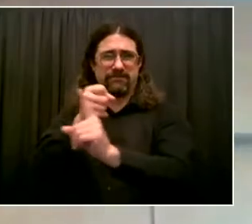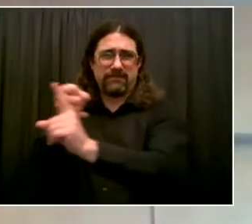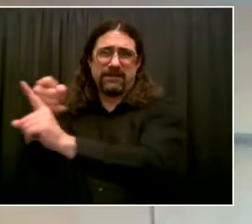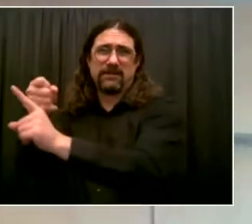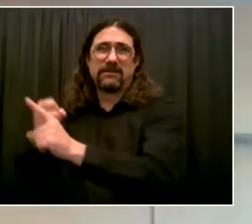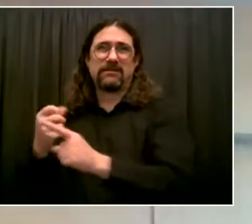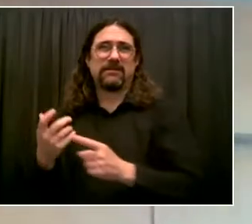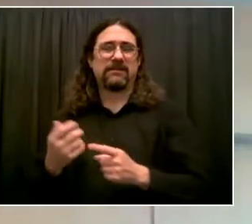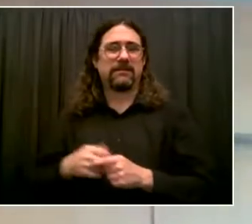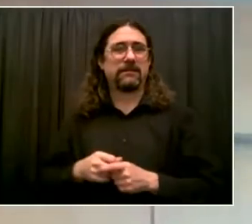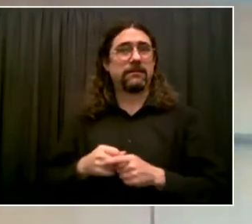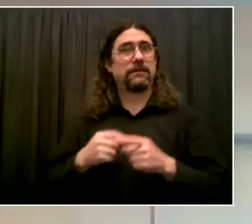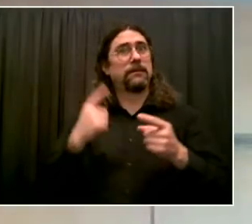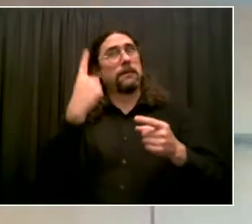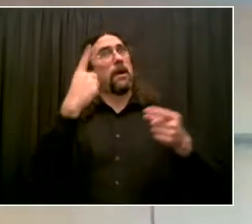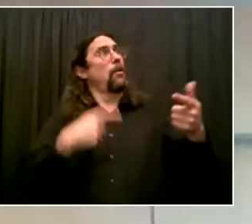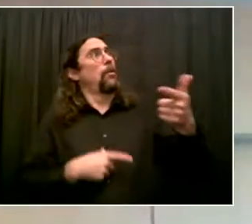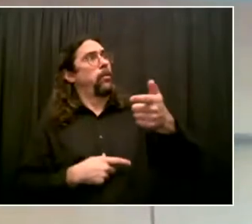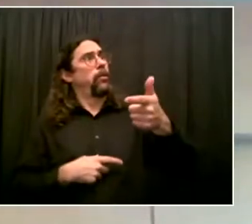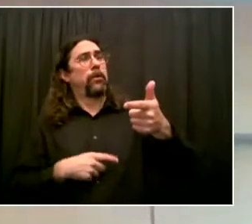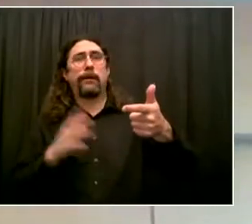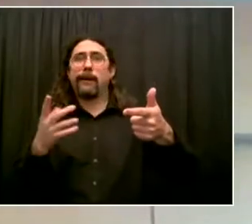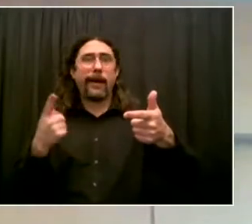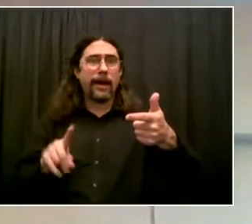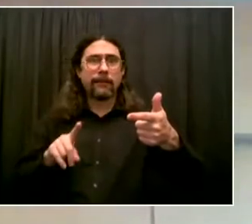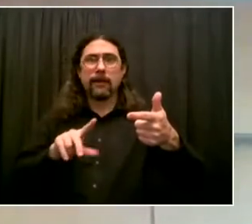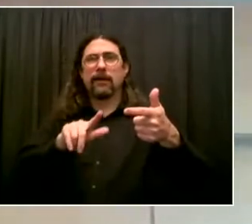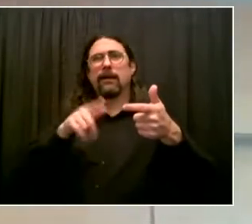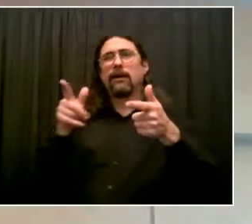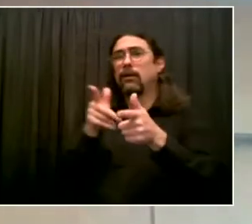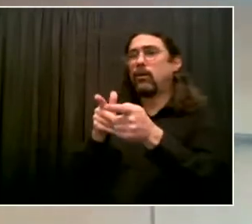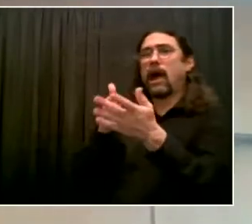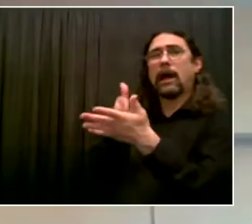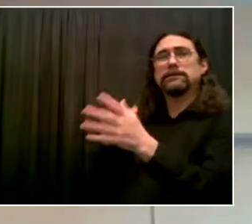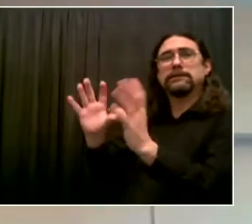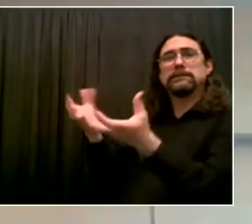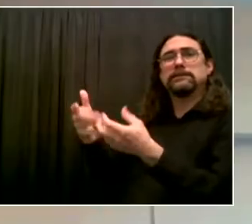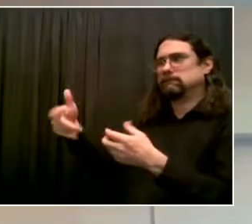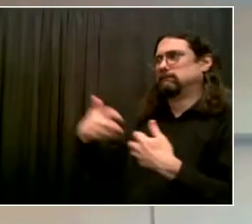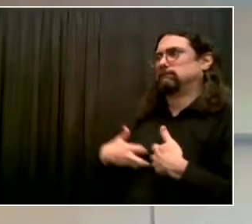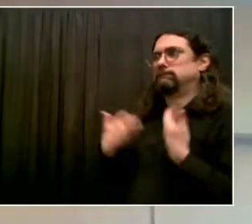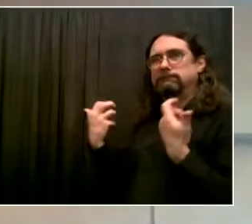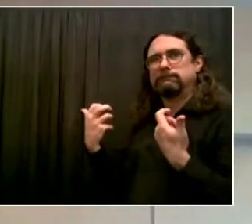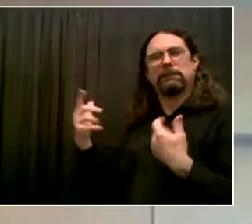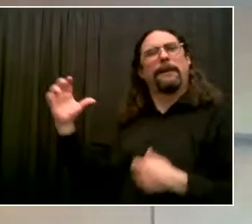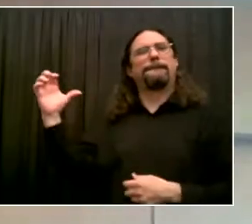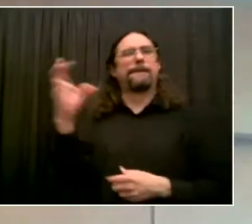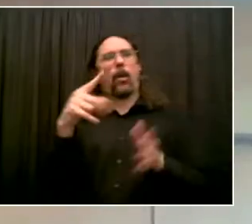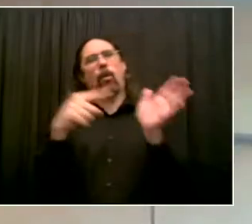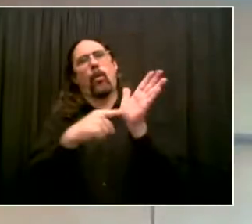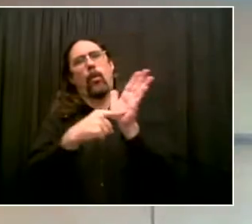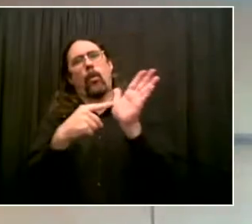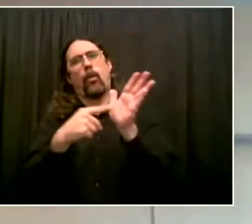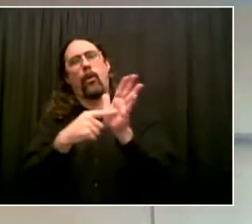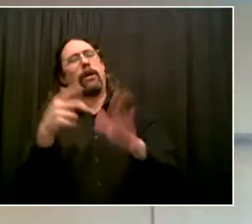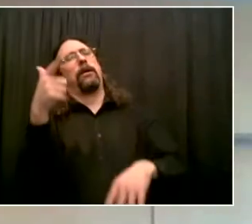VIOLENCE. AND -- IF WE DON'T DO SOMETHING ABOUT THESE INCIDENTS, IF THERE